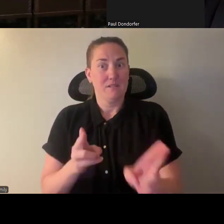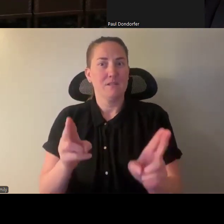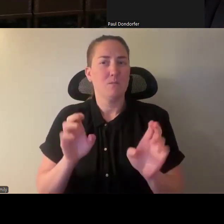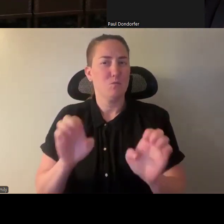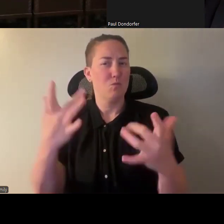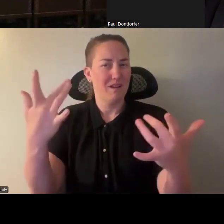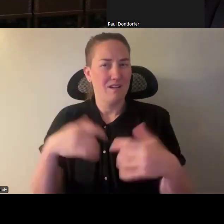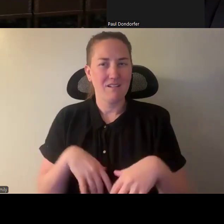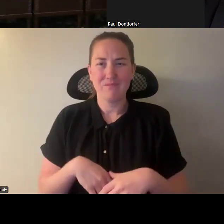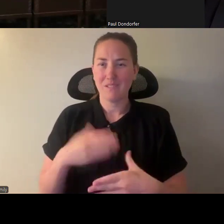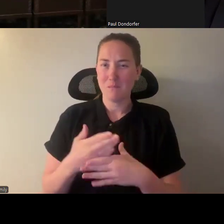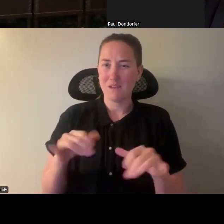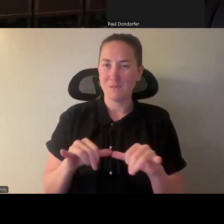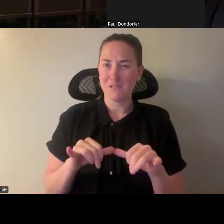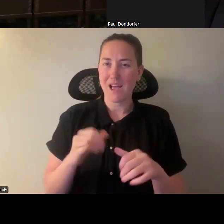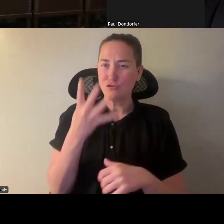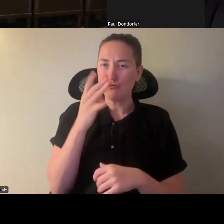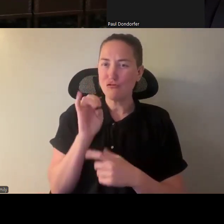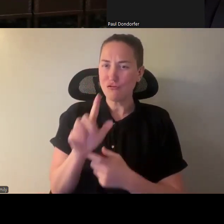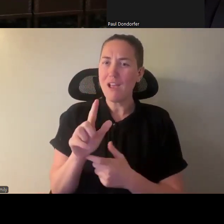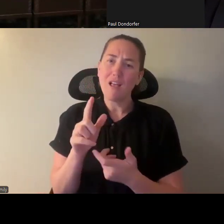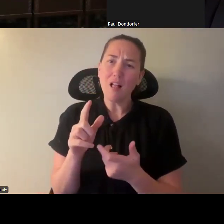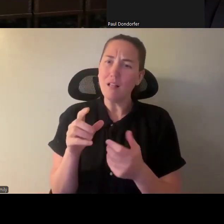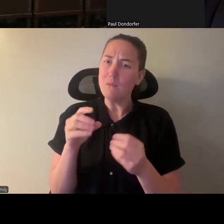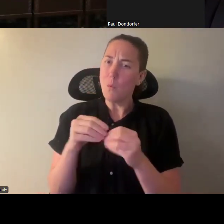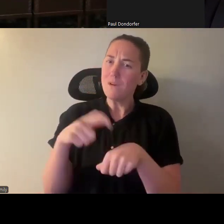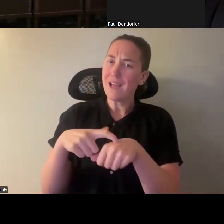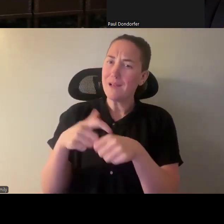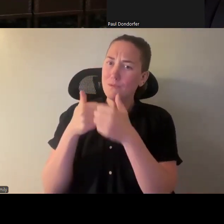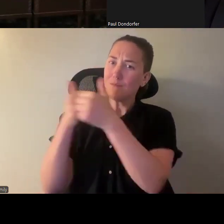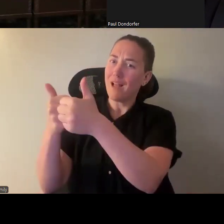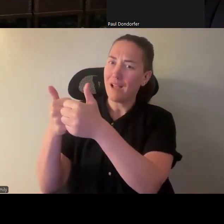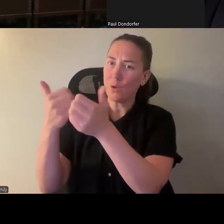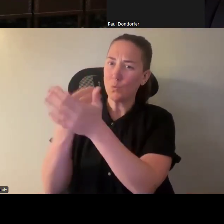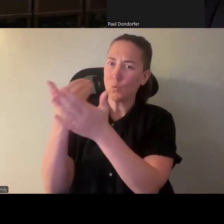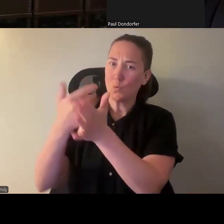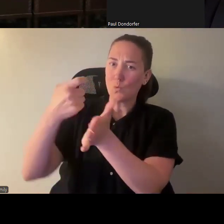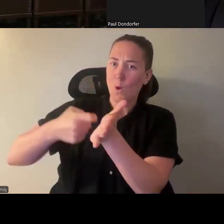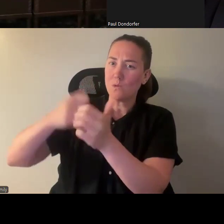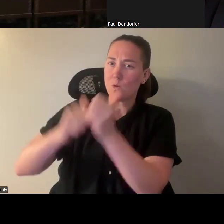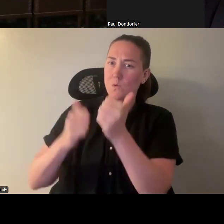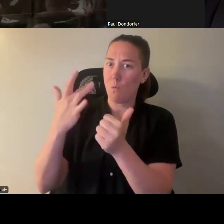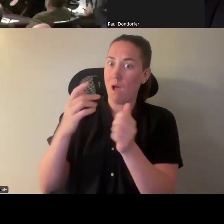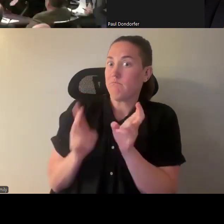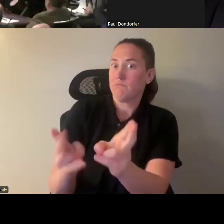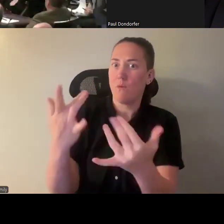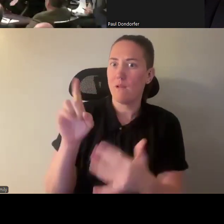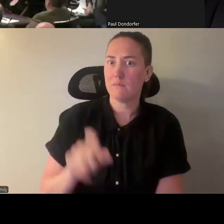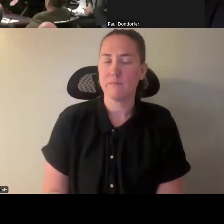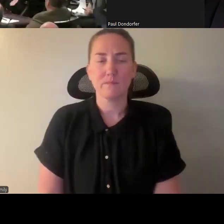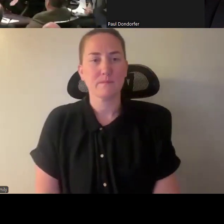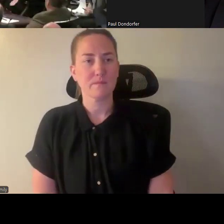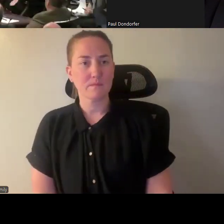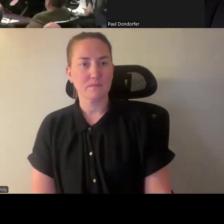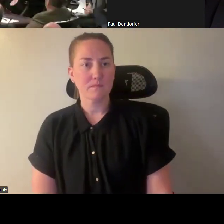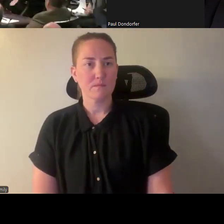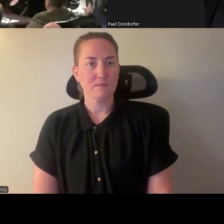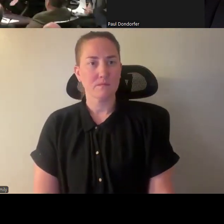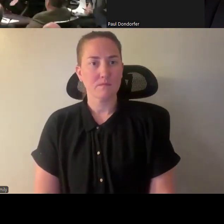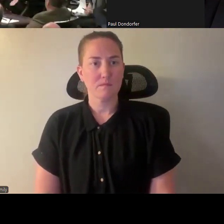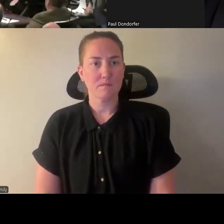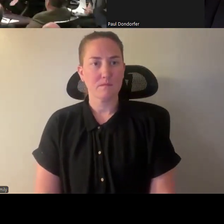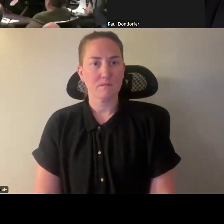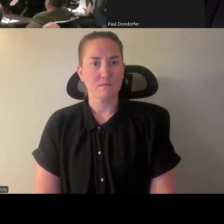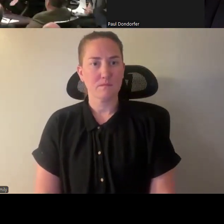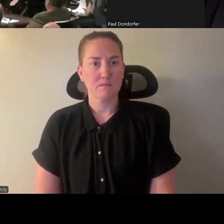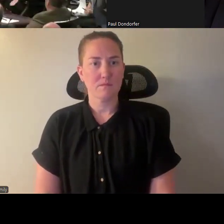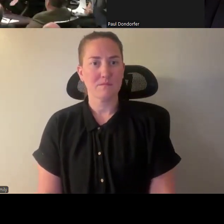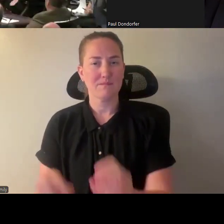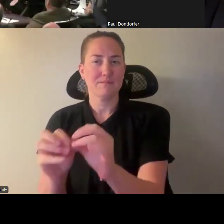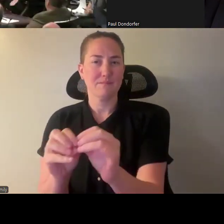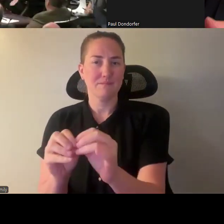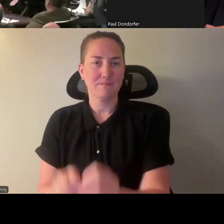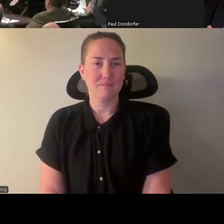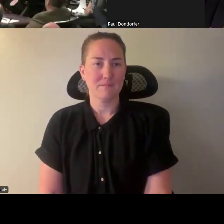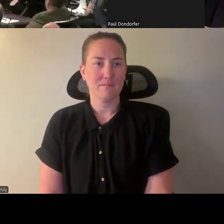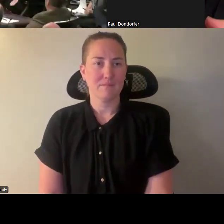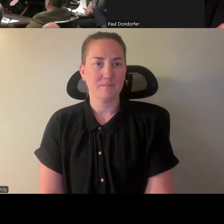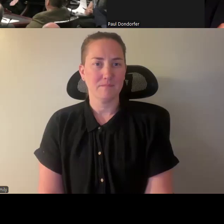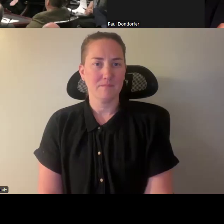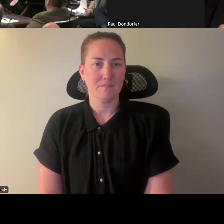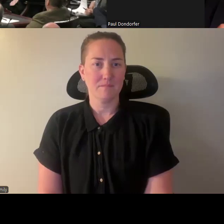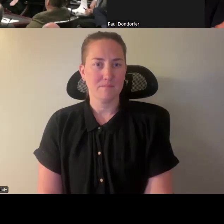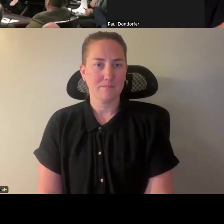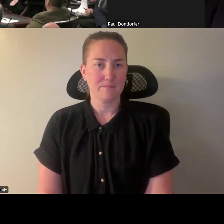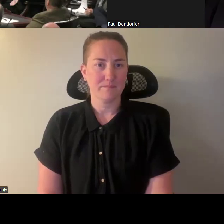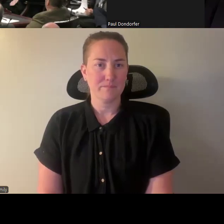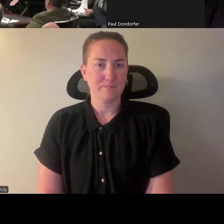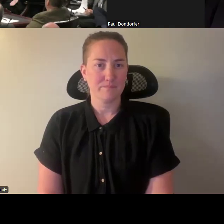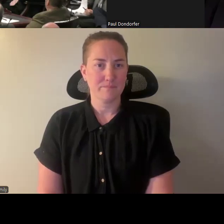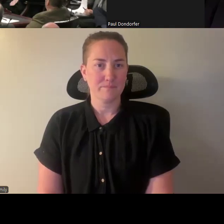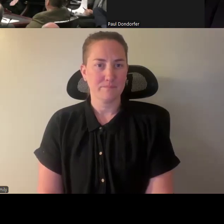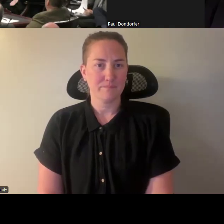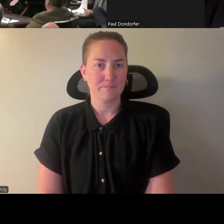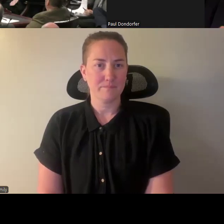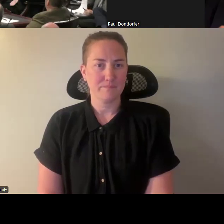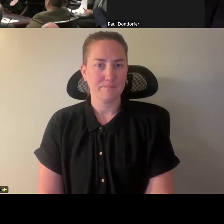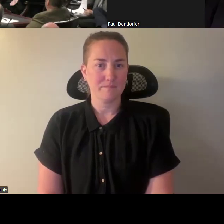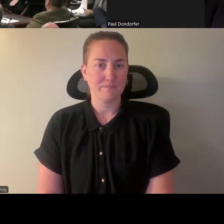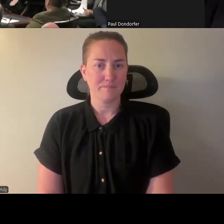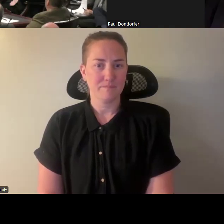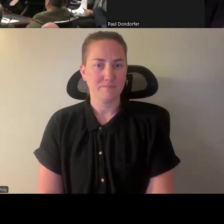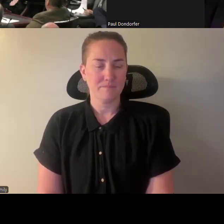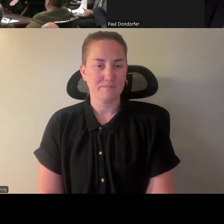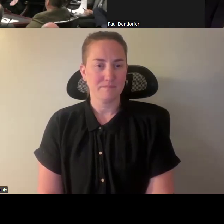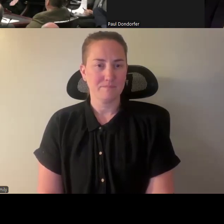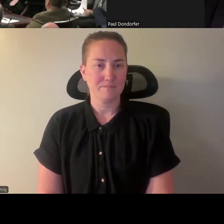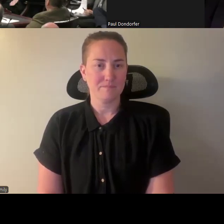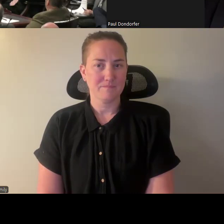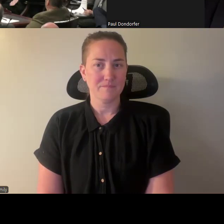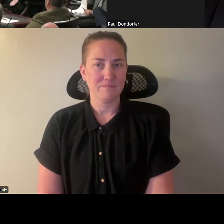medium-sized jails did have a little bit more time to comply with the new cost structure